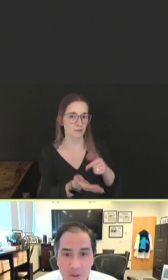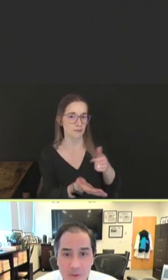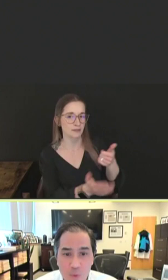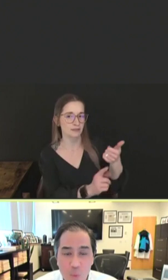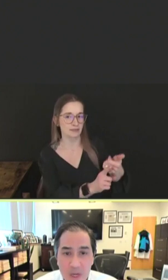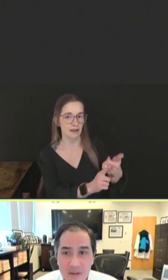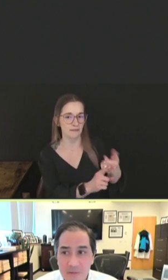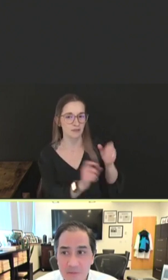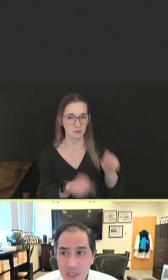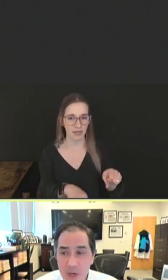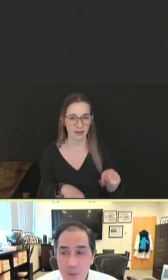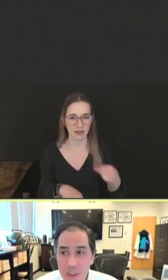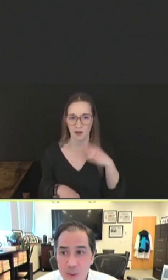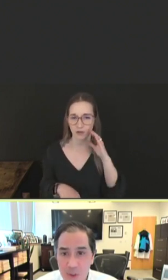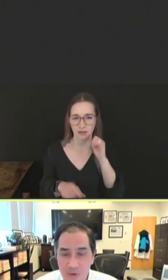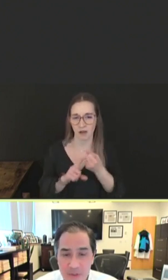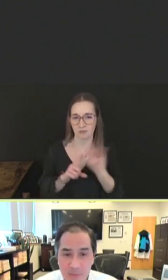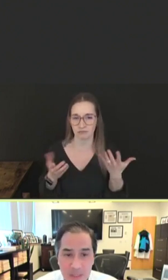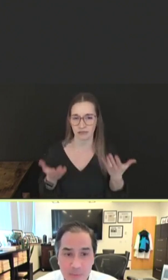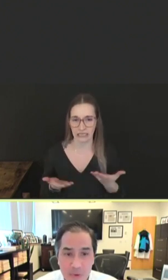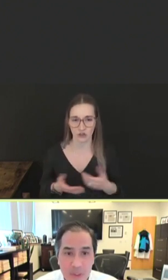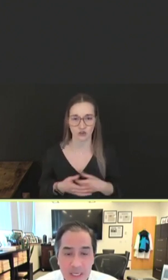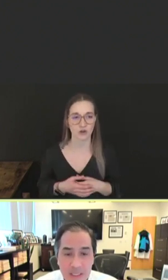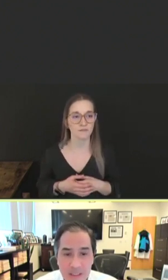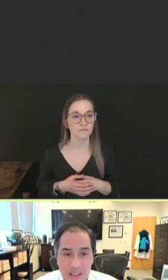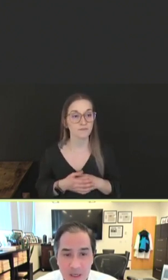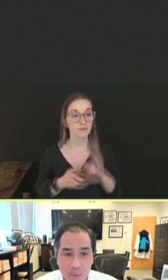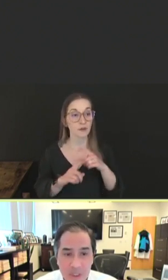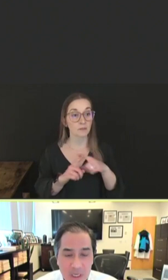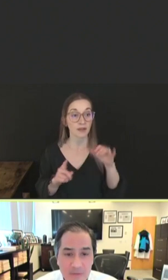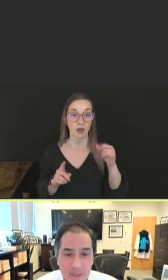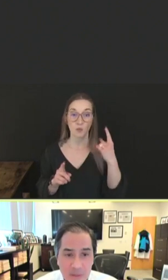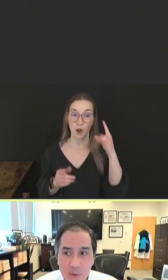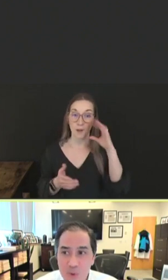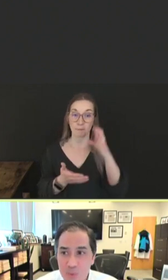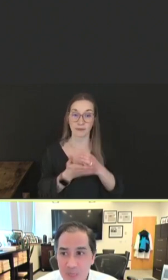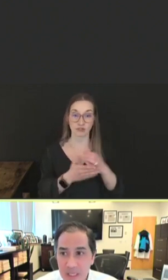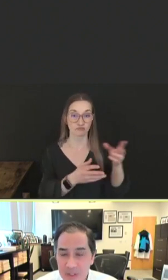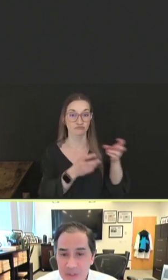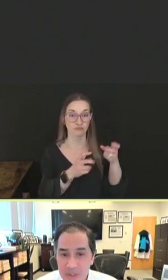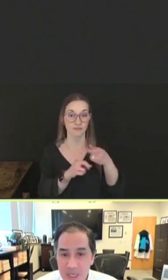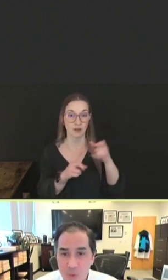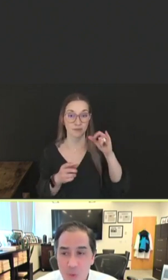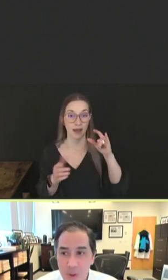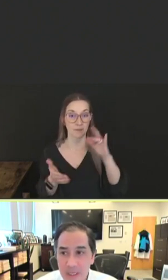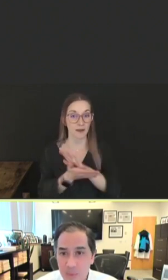The one figure I will show you from this paper is a summary of the immune responses that correlate